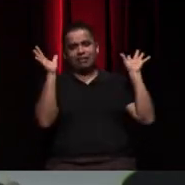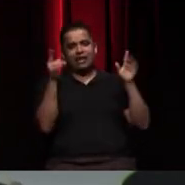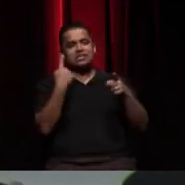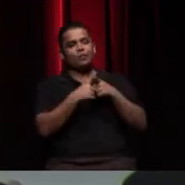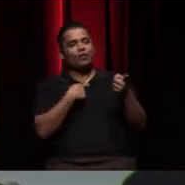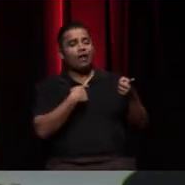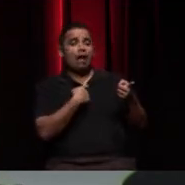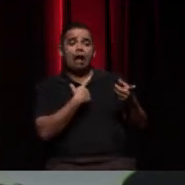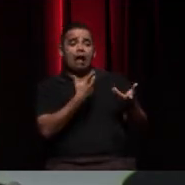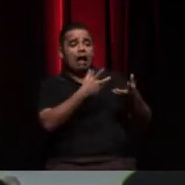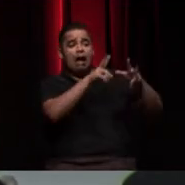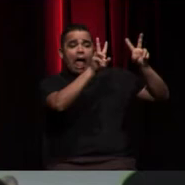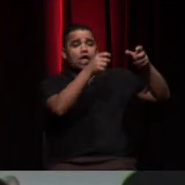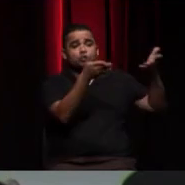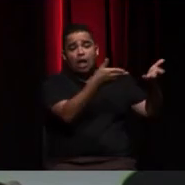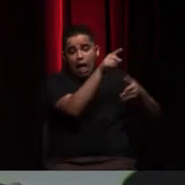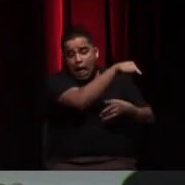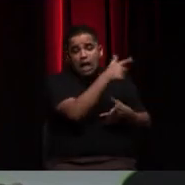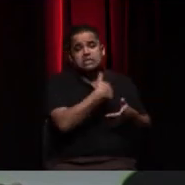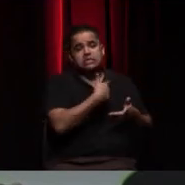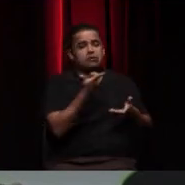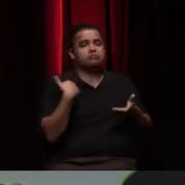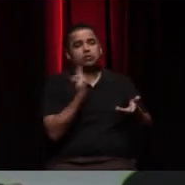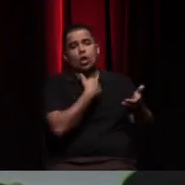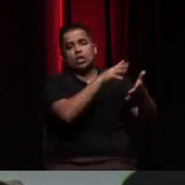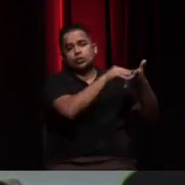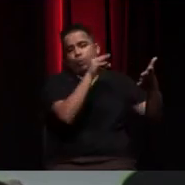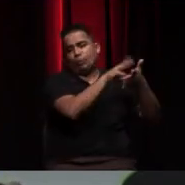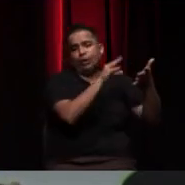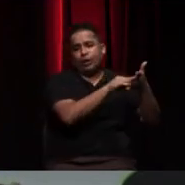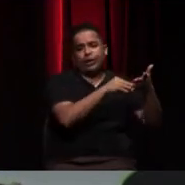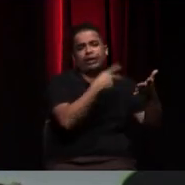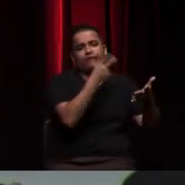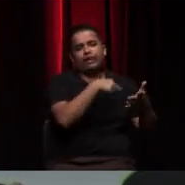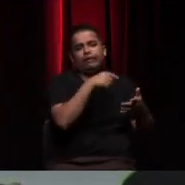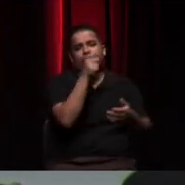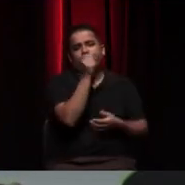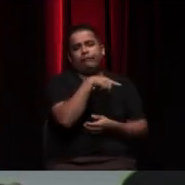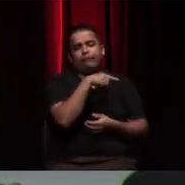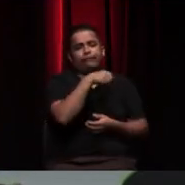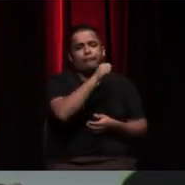Since you need the clicks, you end up… Everybody is badmouthing the journalists